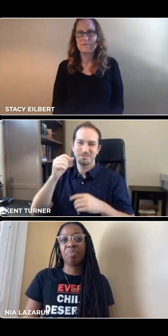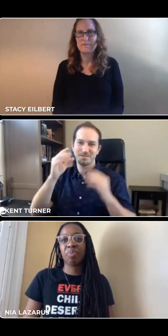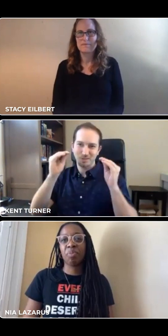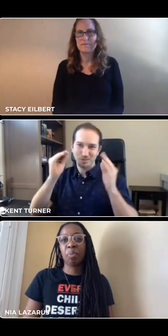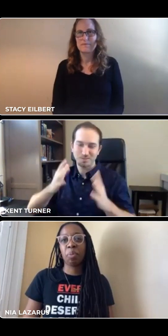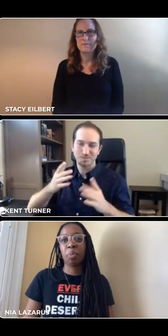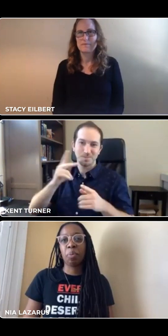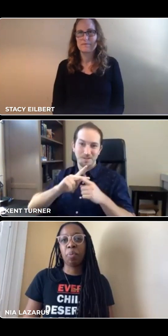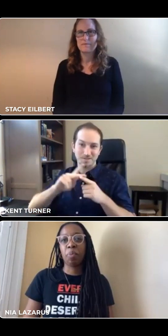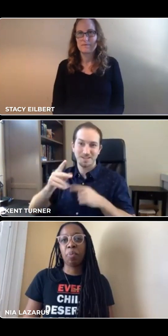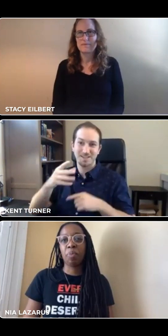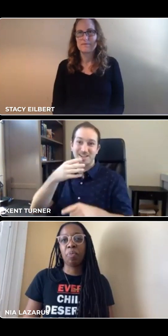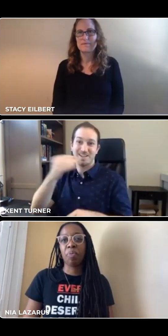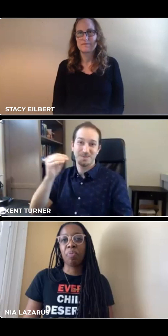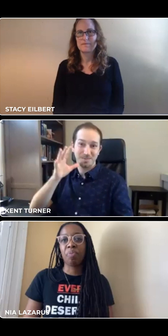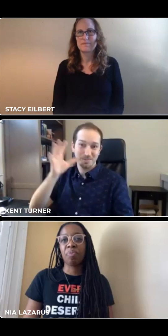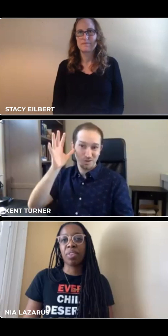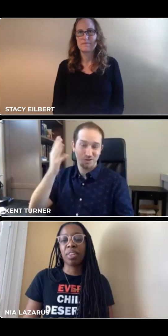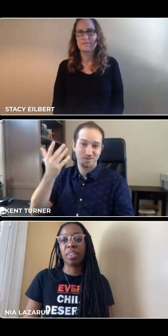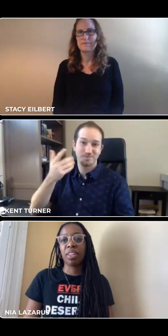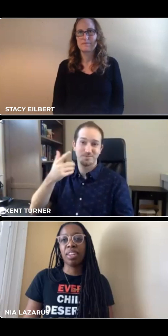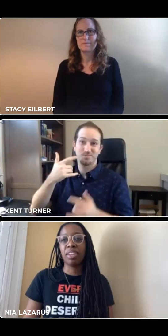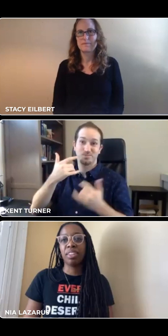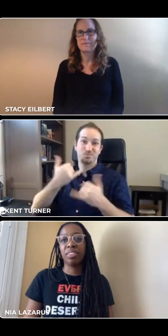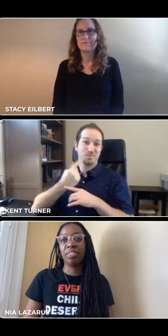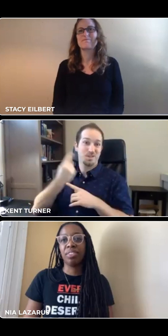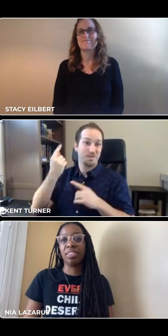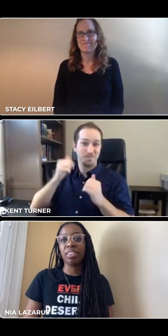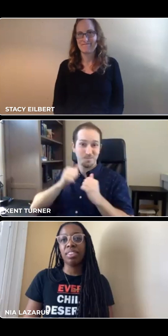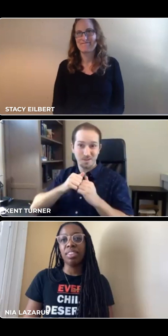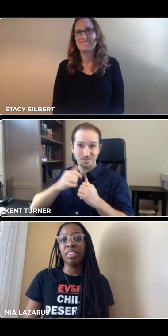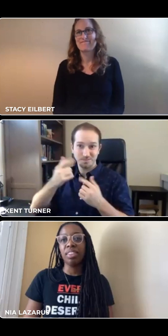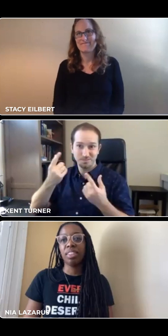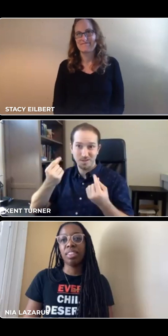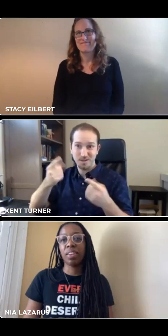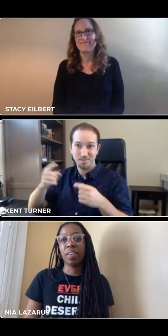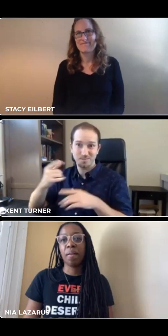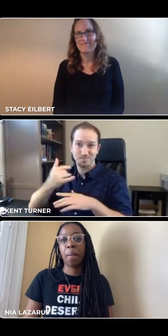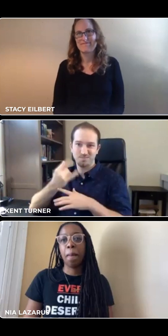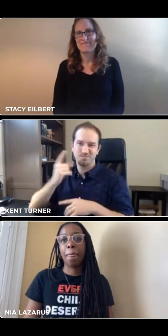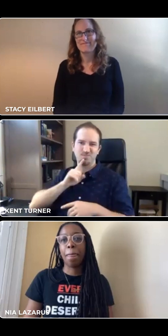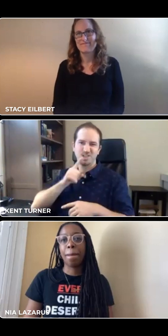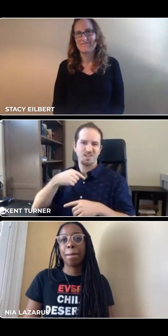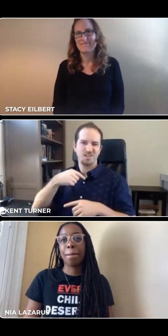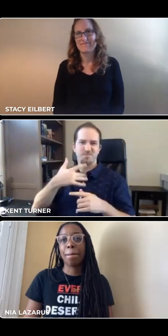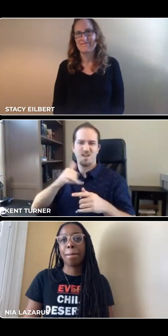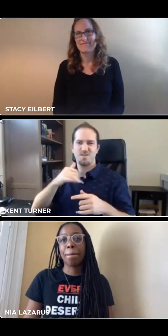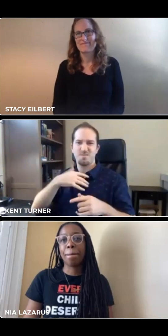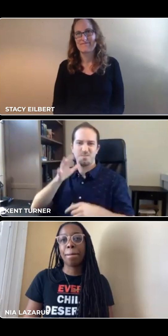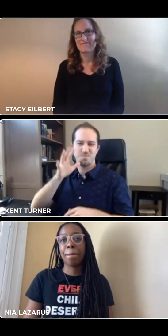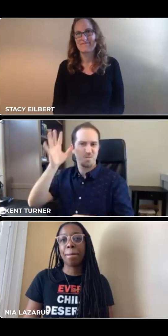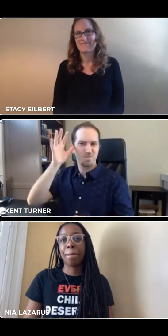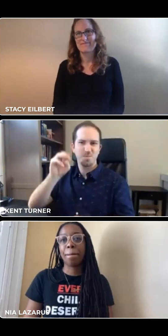Well, as a teacher, professional, and an educator, with what's going on in the